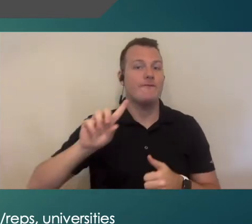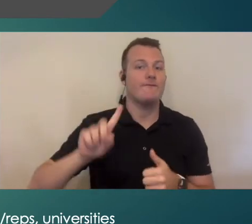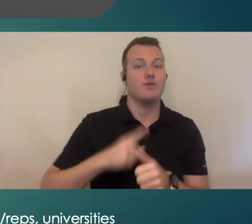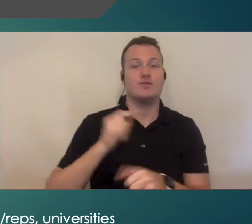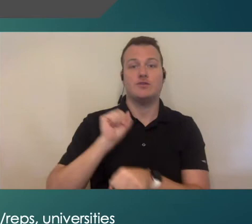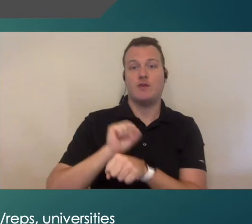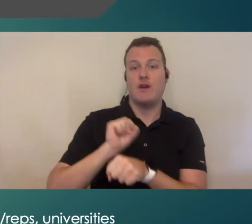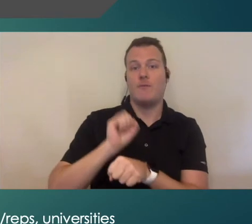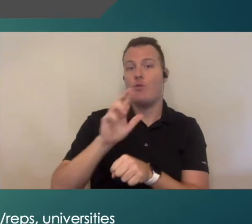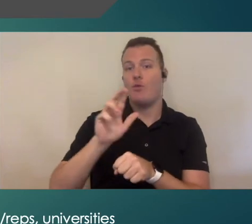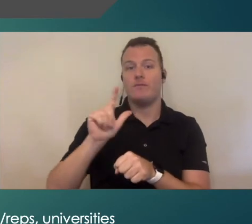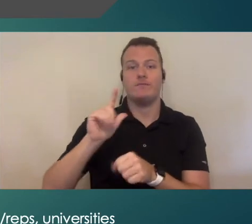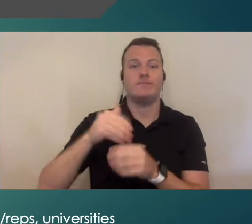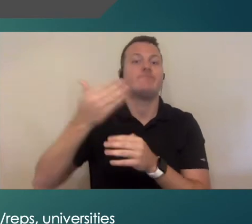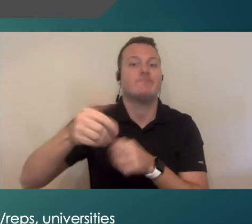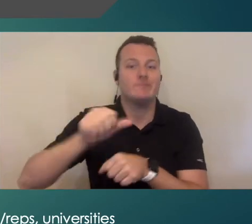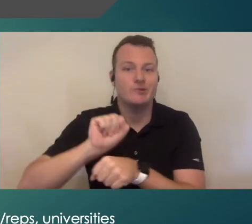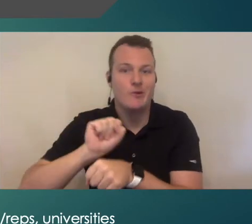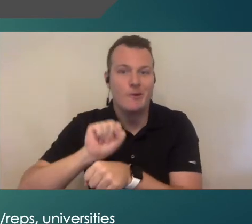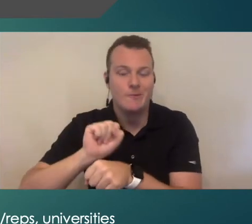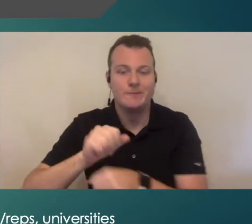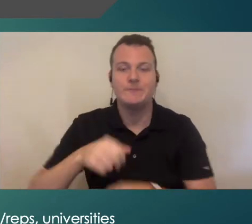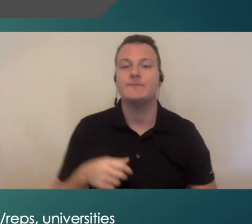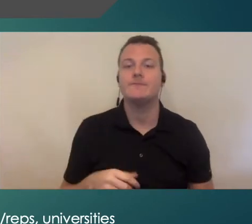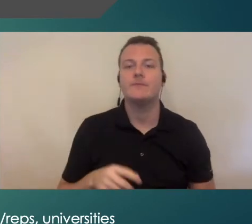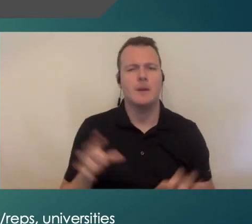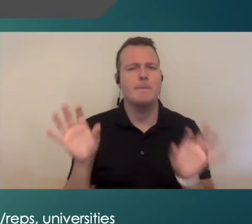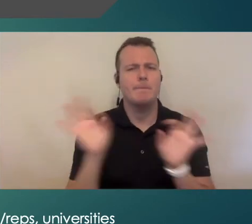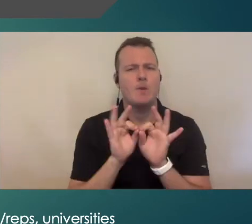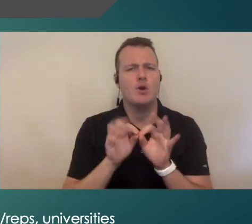job, or maybe a subsequent job. You're definitely going to want to start with